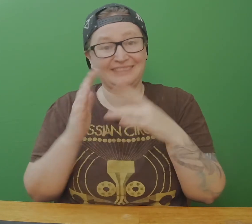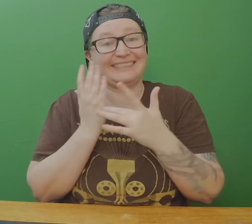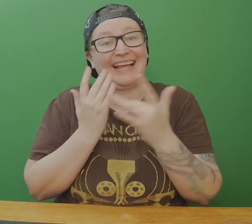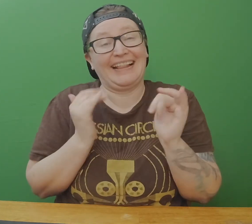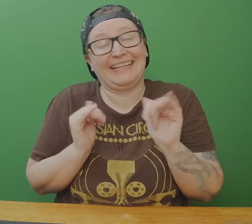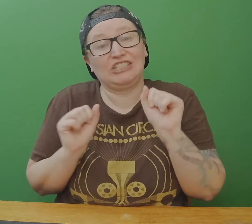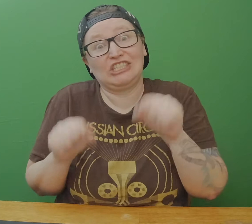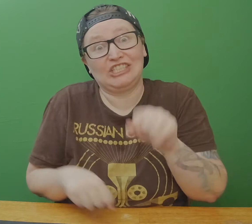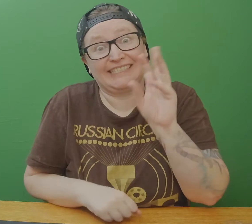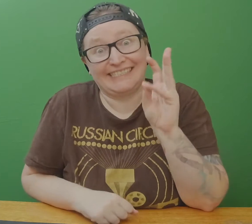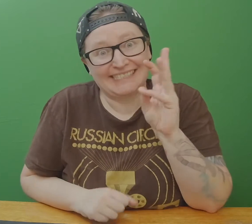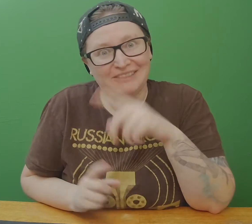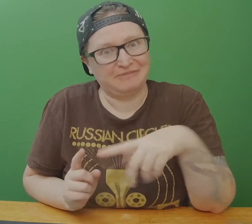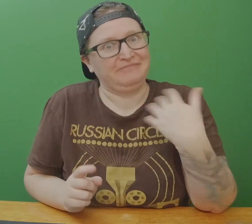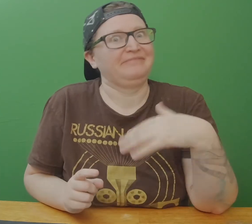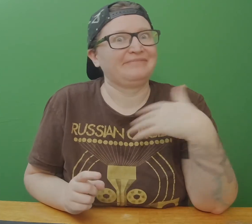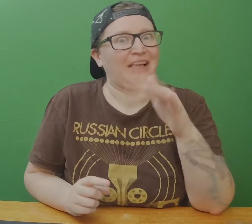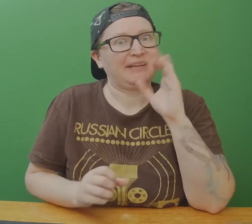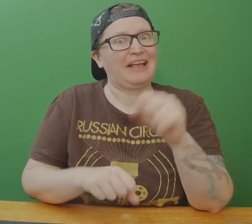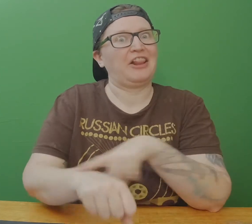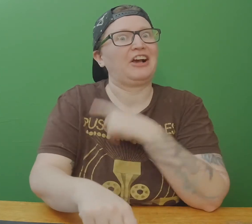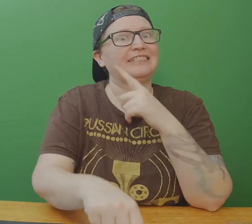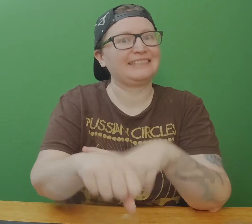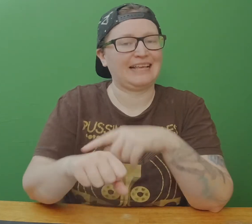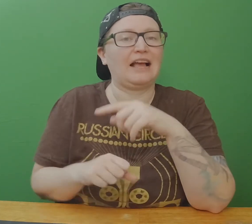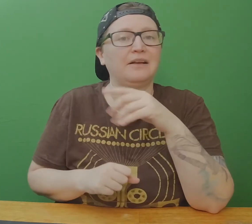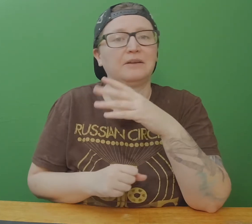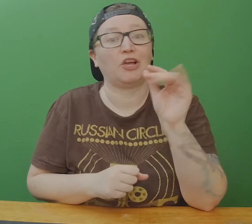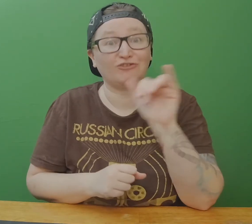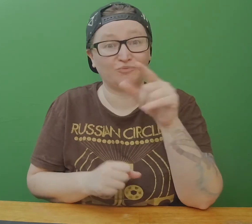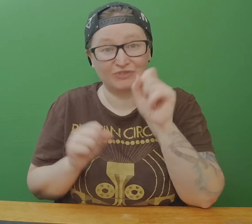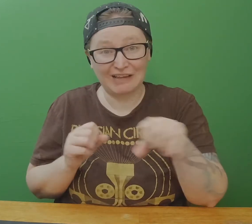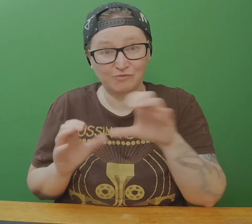four people I think technically you can get up to six but that would take a really long time